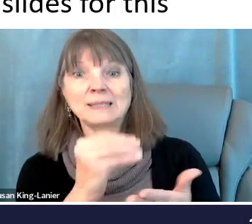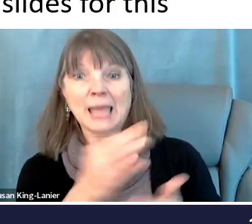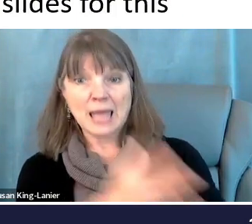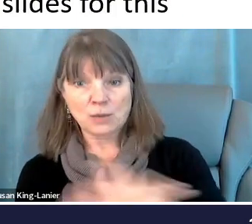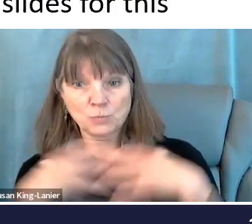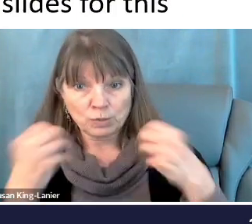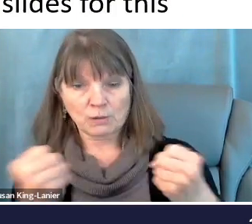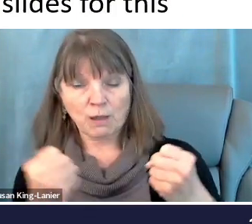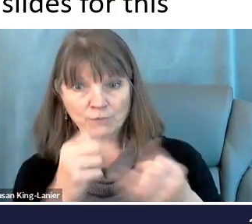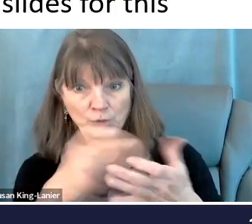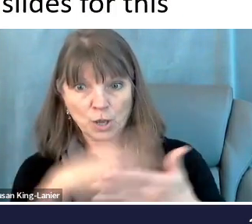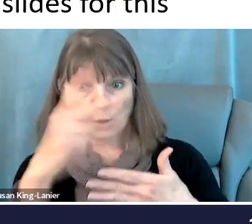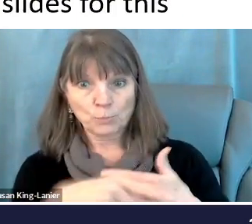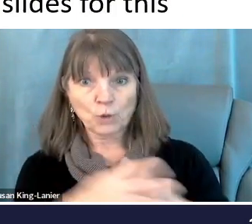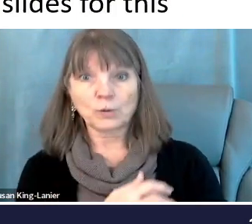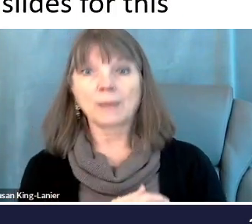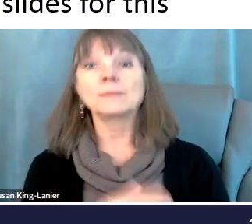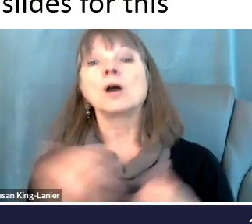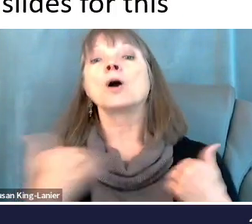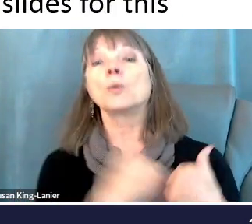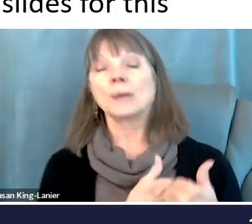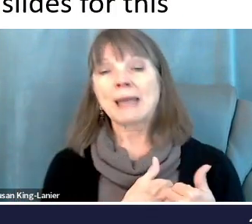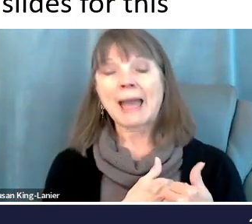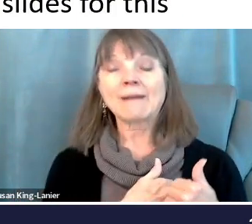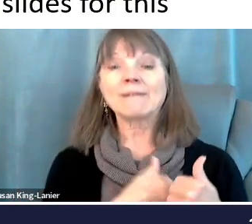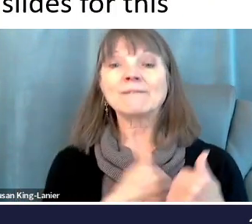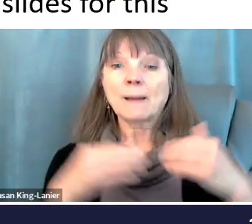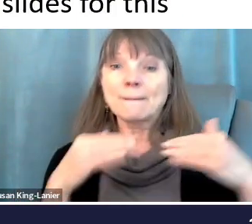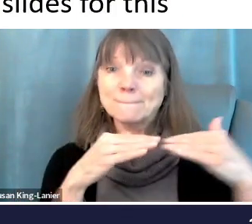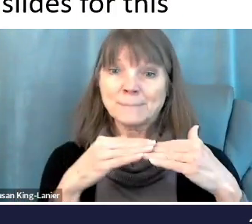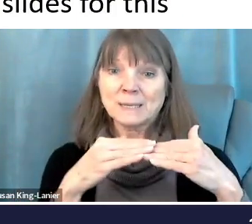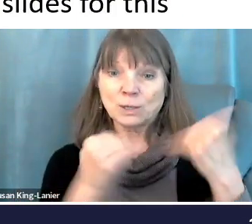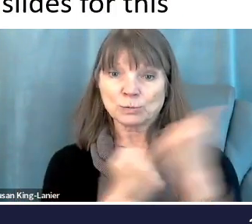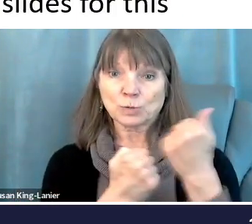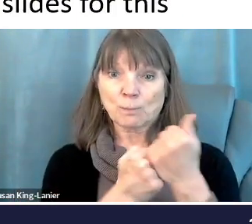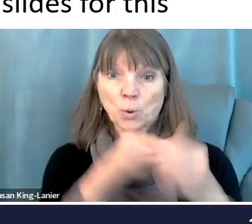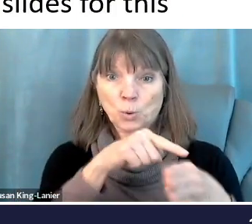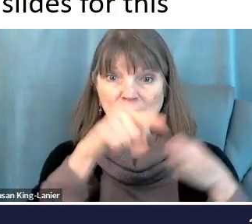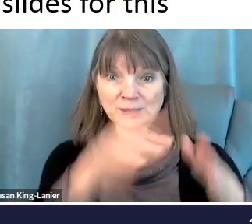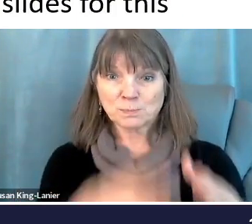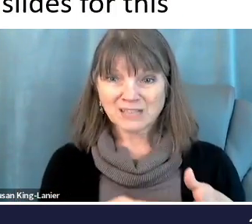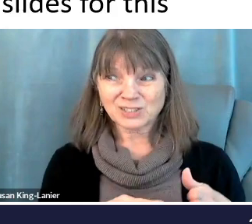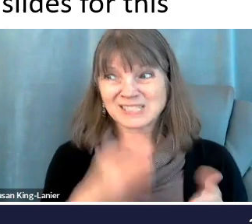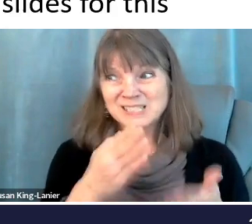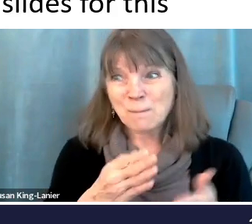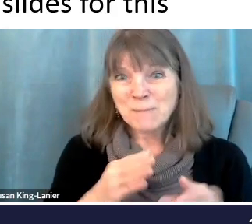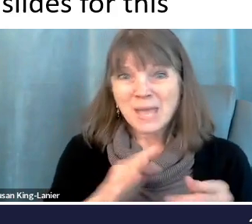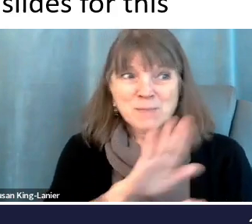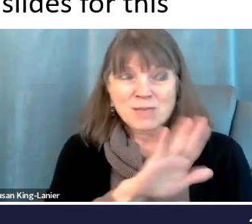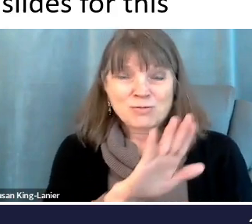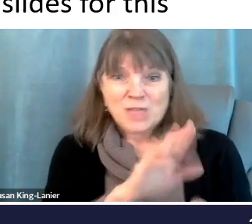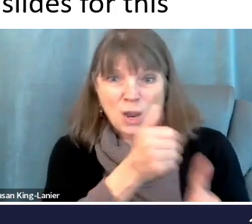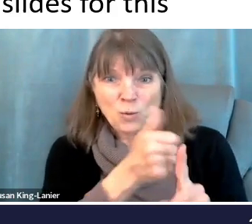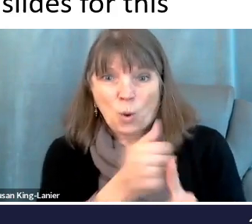And so our peer certified specialists are here again to help close those gaps when their staff may not be available.